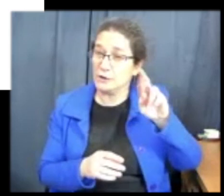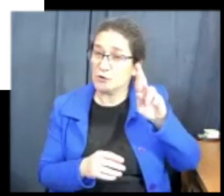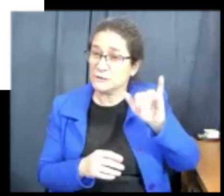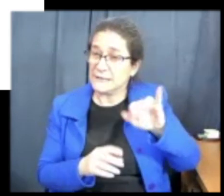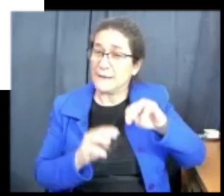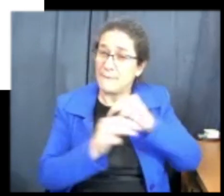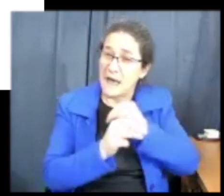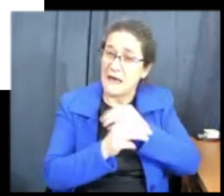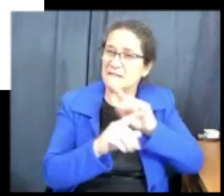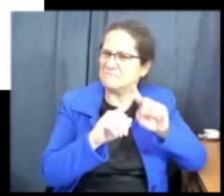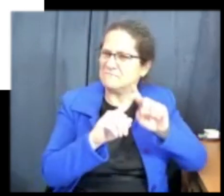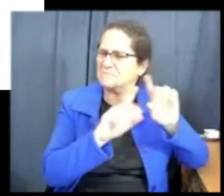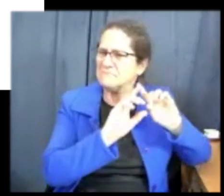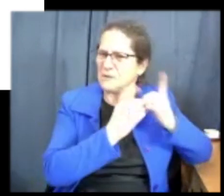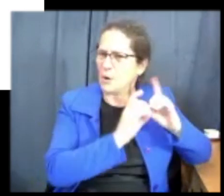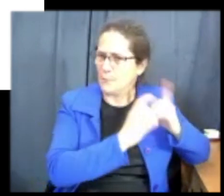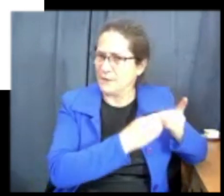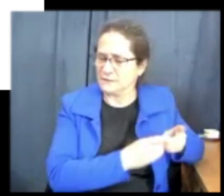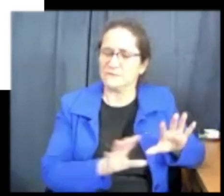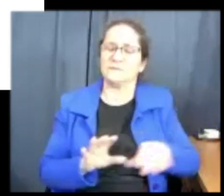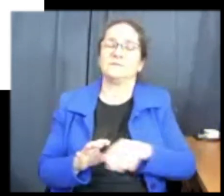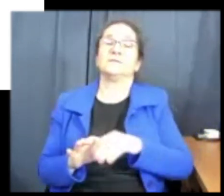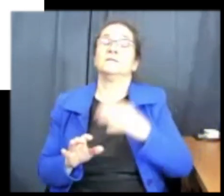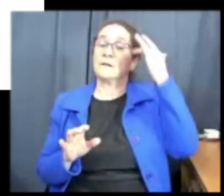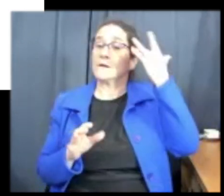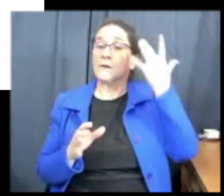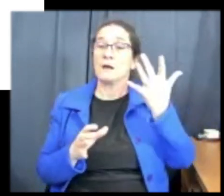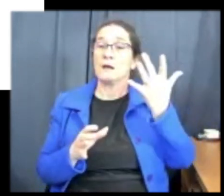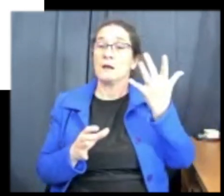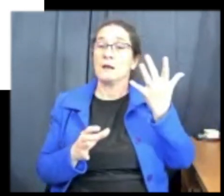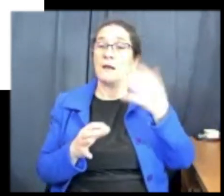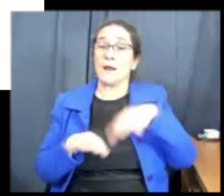And the reason it's so important to include a cross discipline